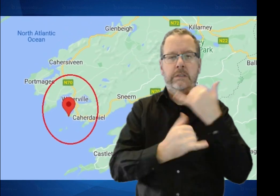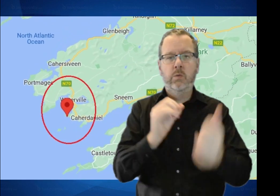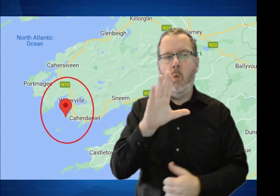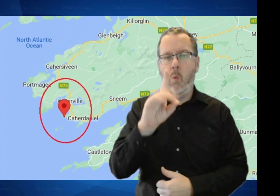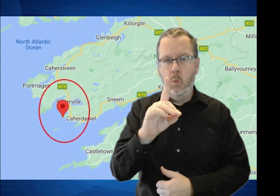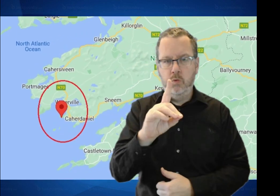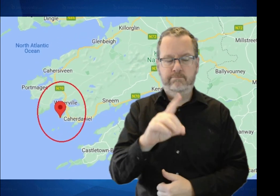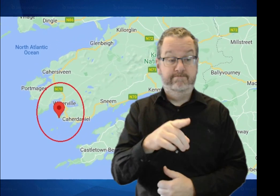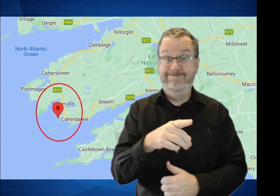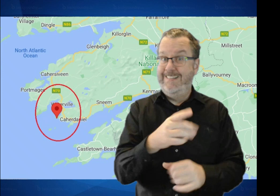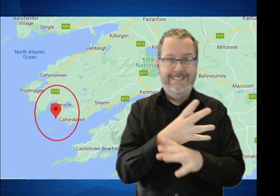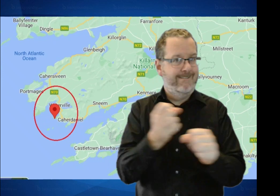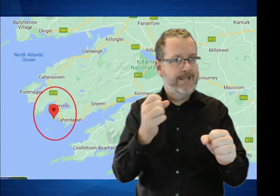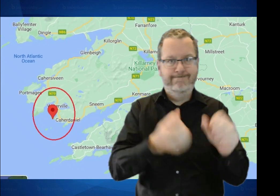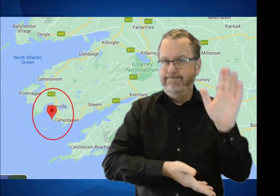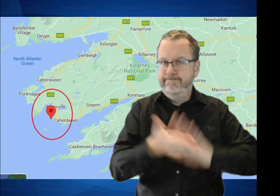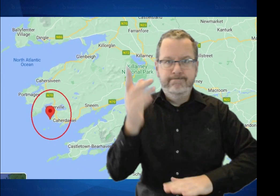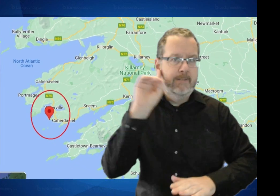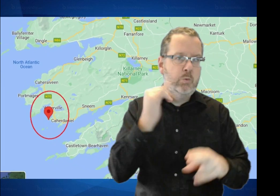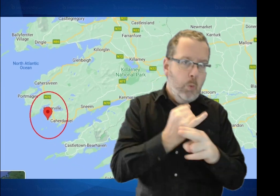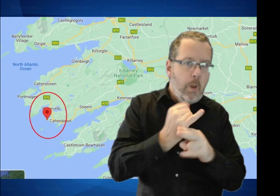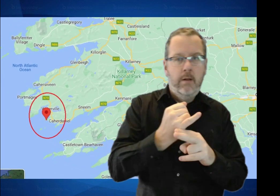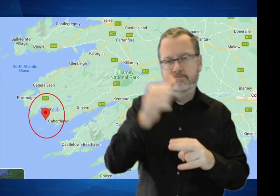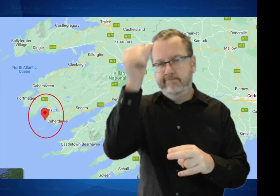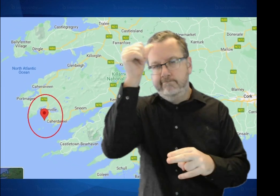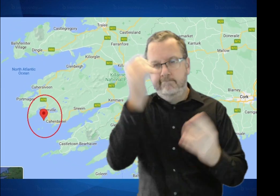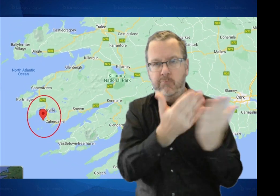He was about 74 years old and had not been educated.